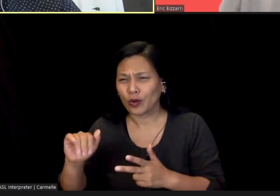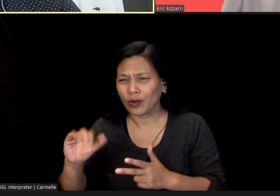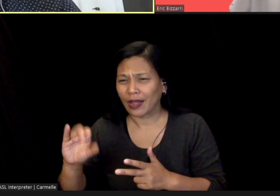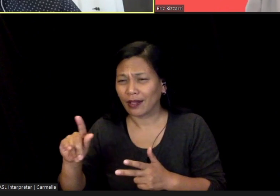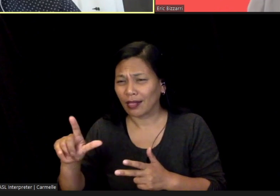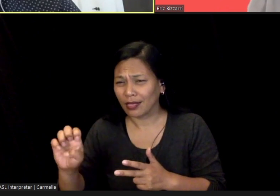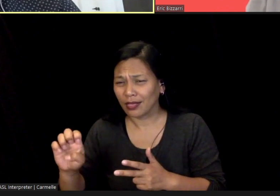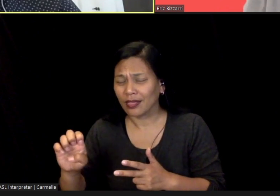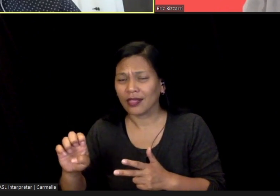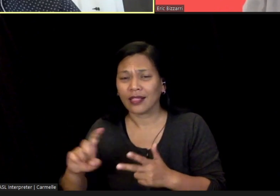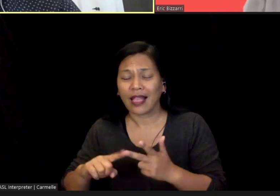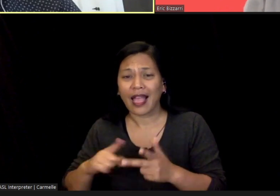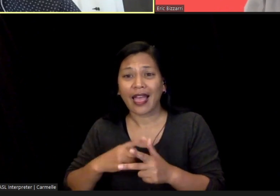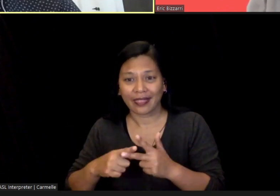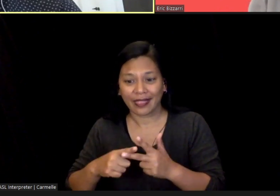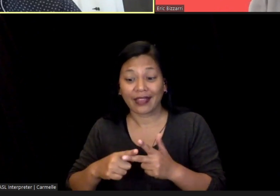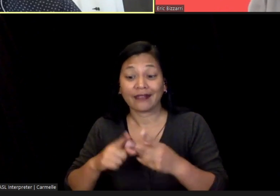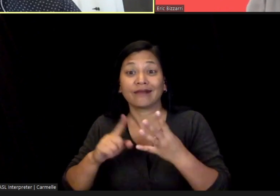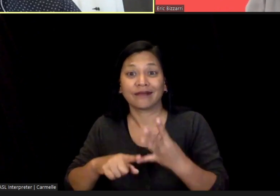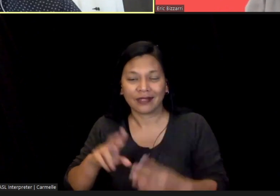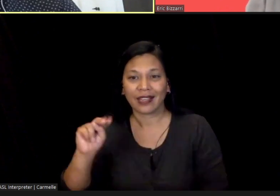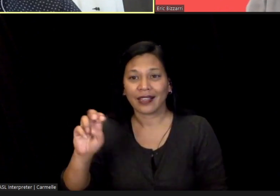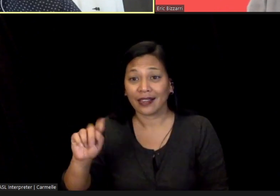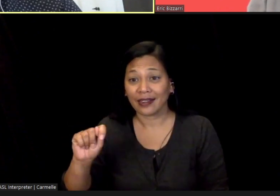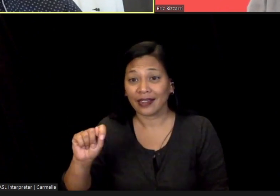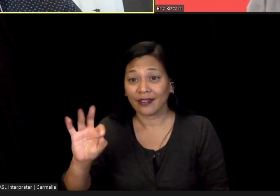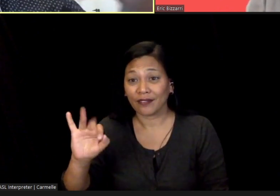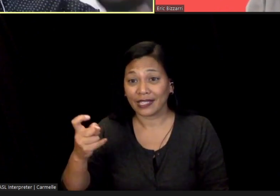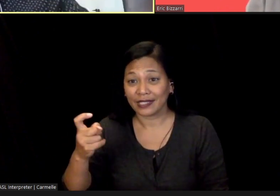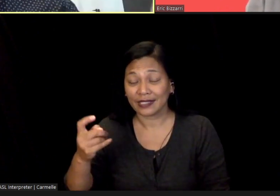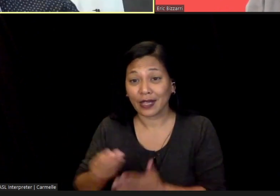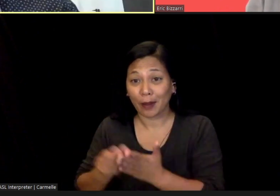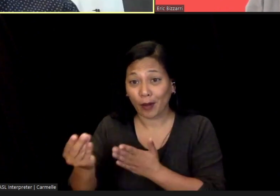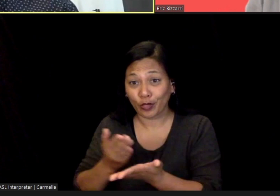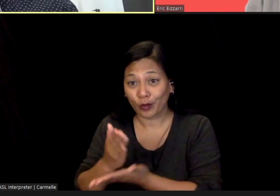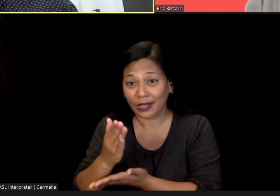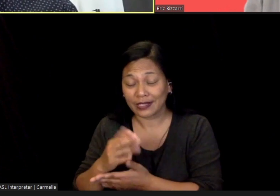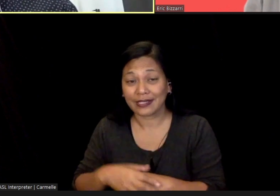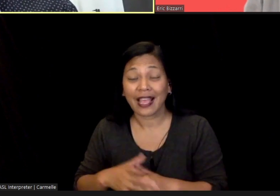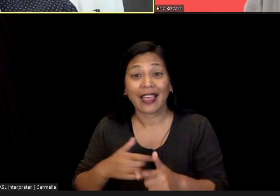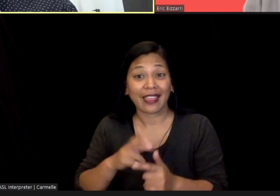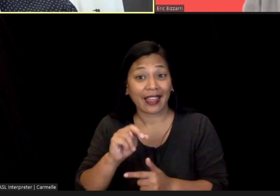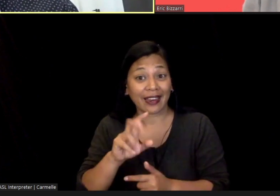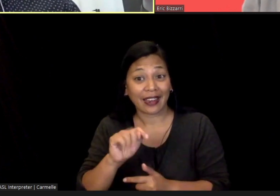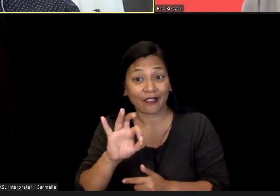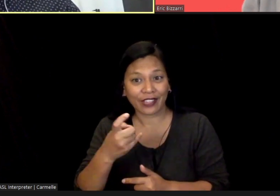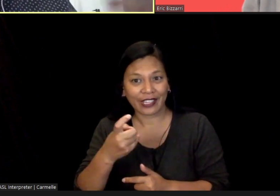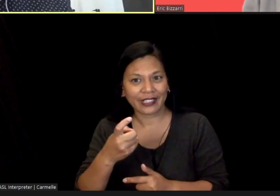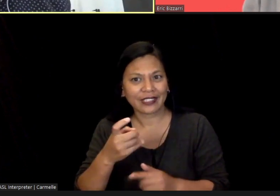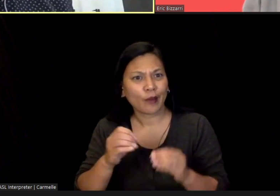then after a few seasons, Netflix acquired its rights. And then on Netflix, it found a bigger audience and took off.